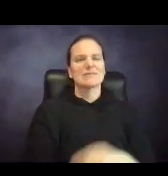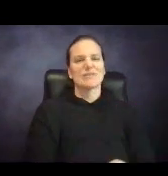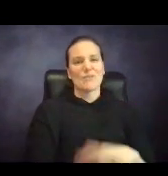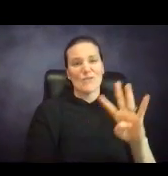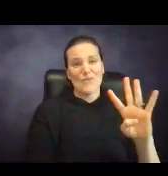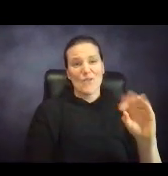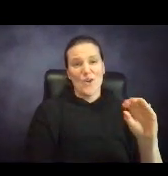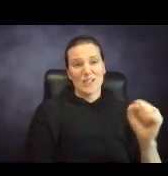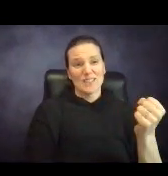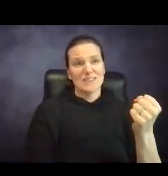to low estradiol.